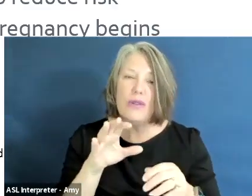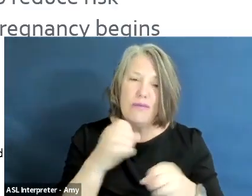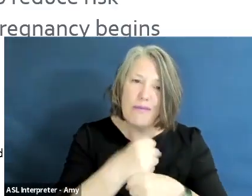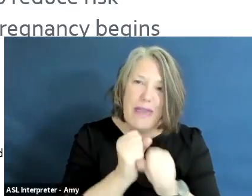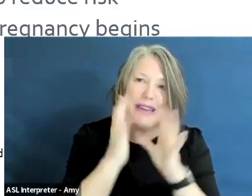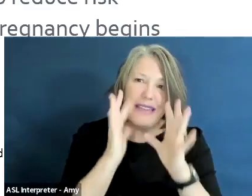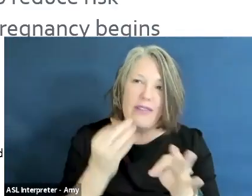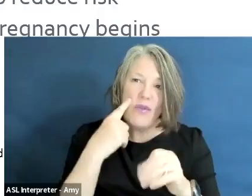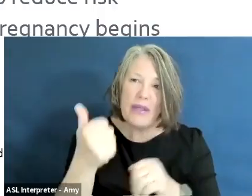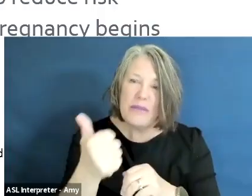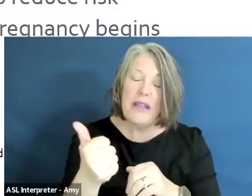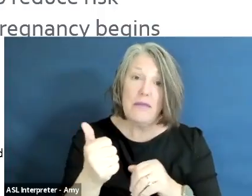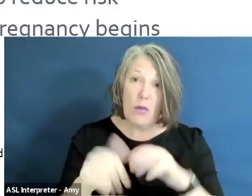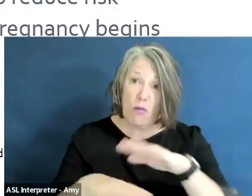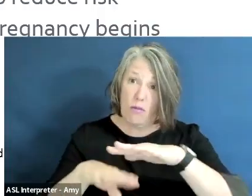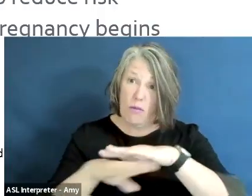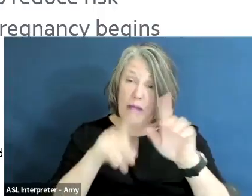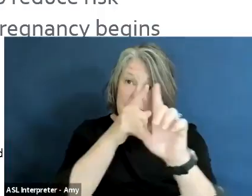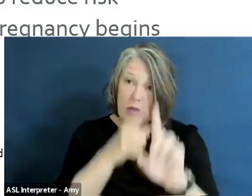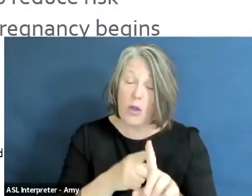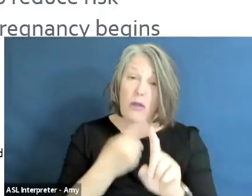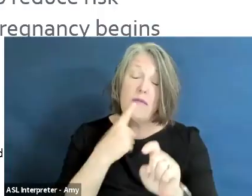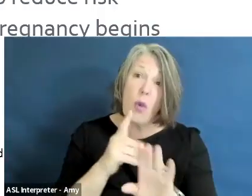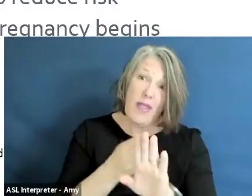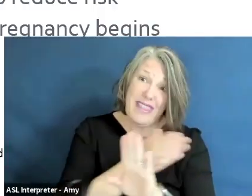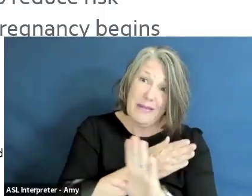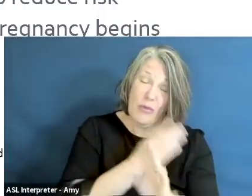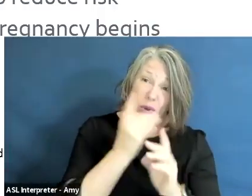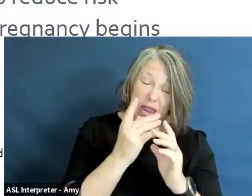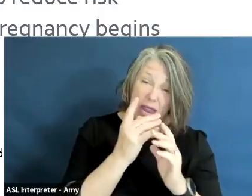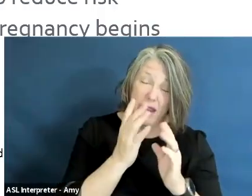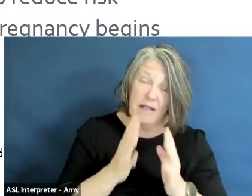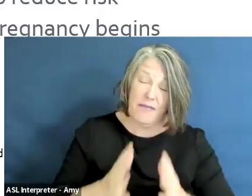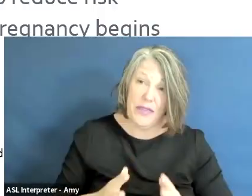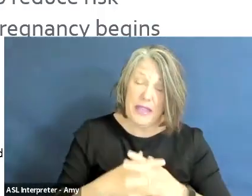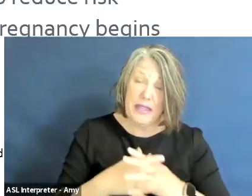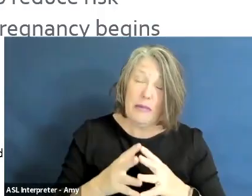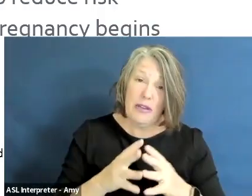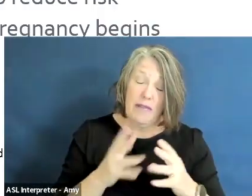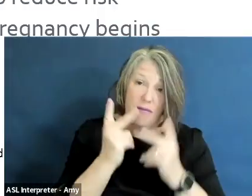So the basic goals of our preconception visit- there's three different topics.